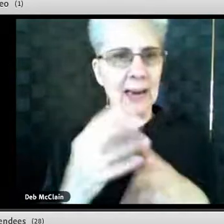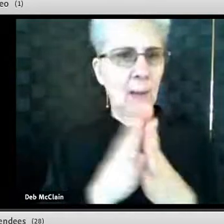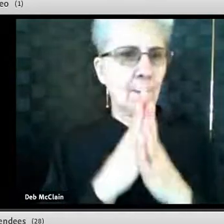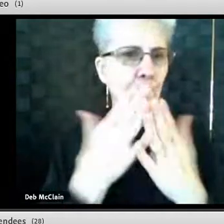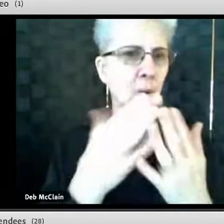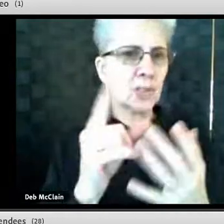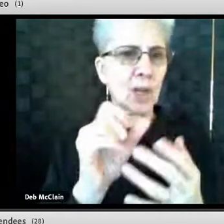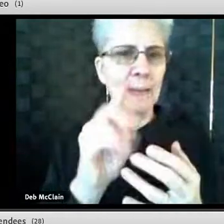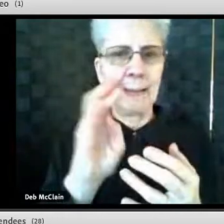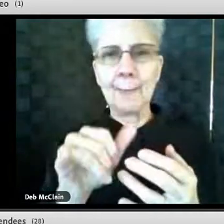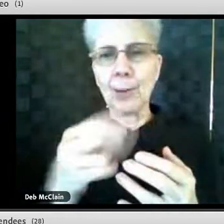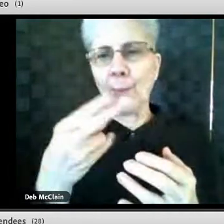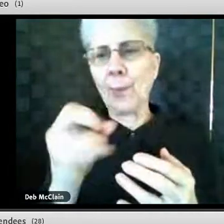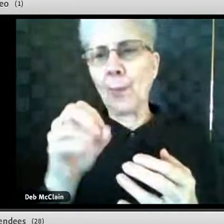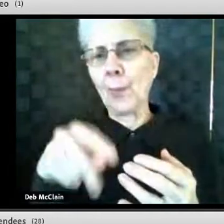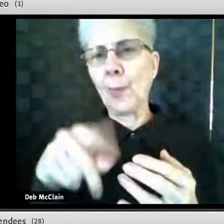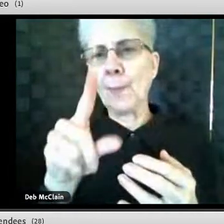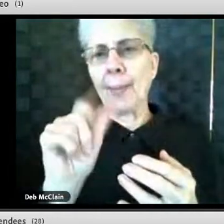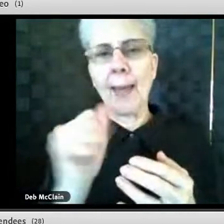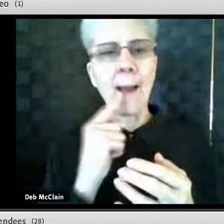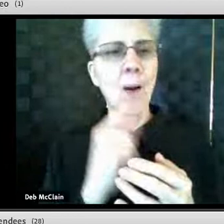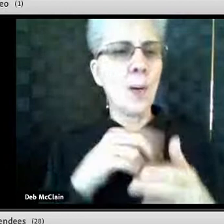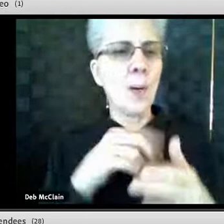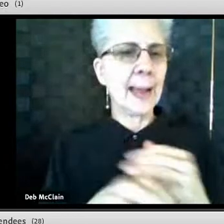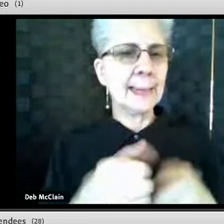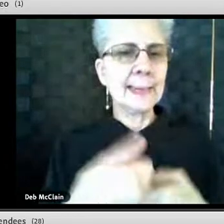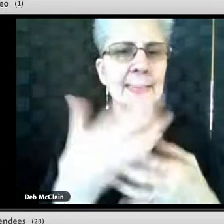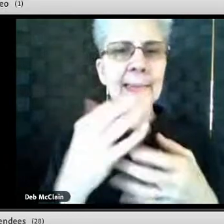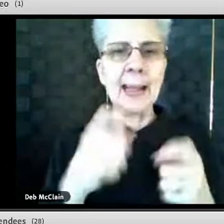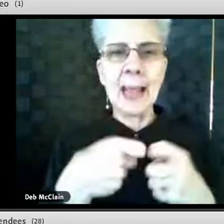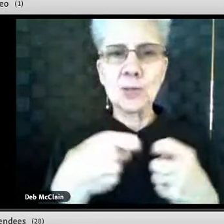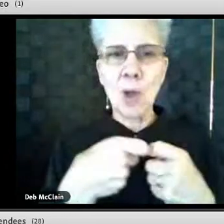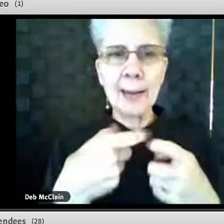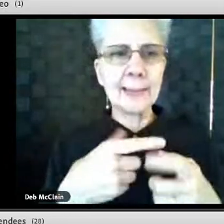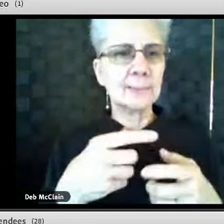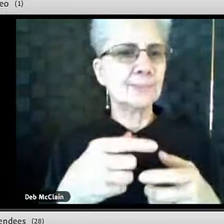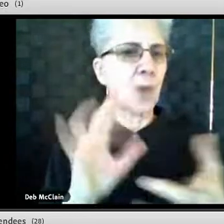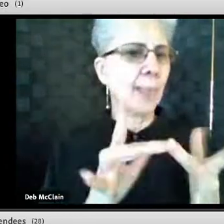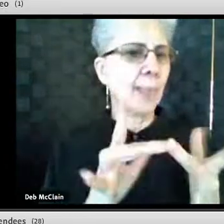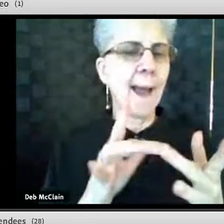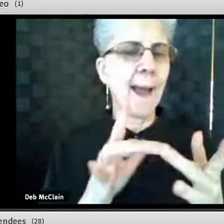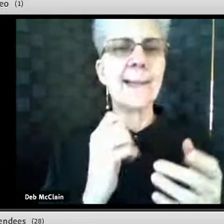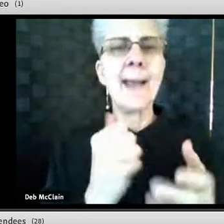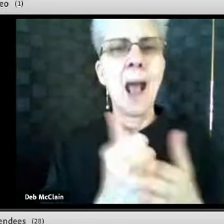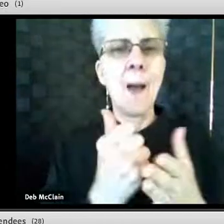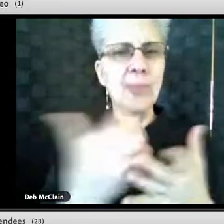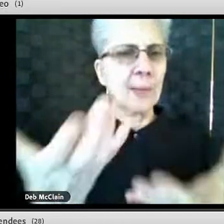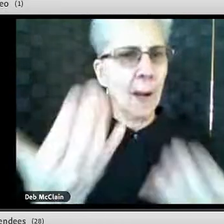Maybe they just got used to downloading books on Libby or Hoopla or accessing your electronic resources.